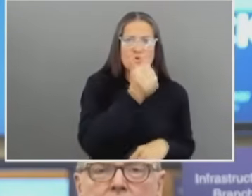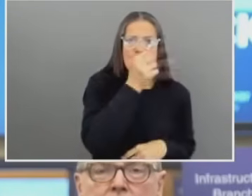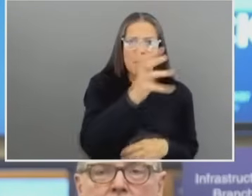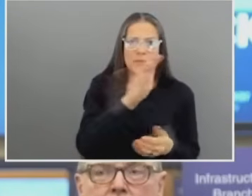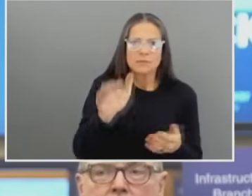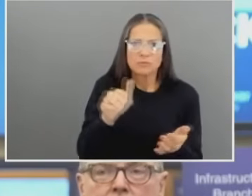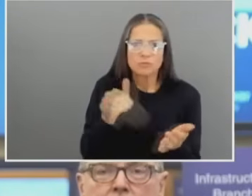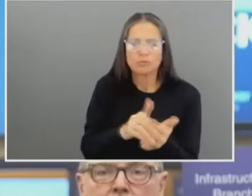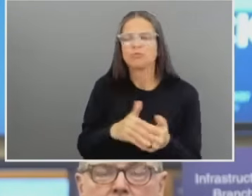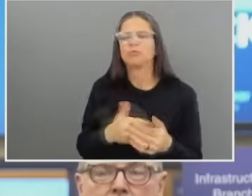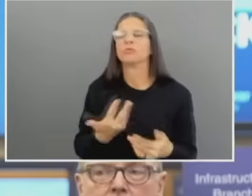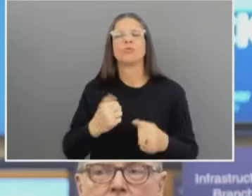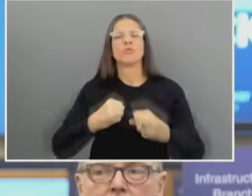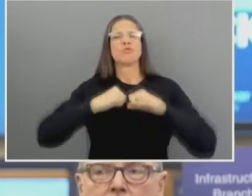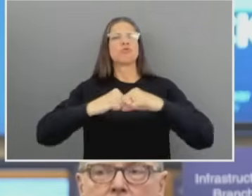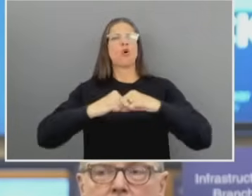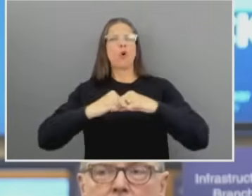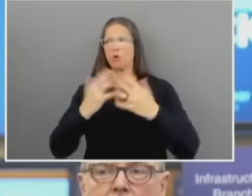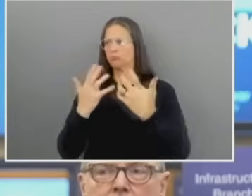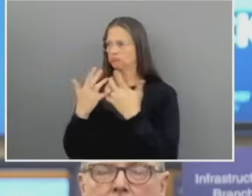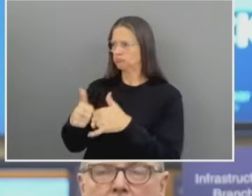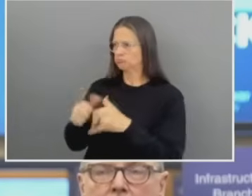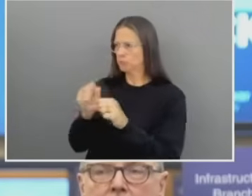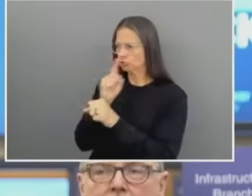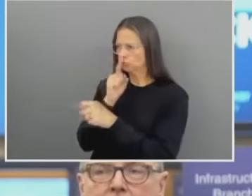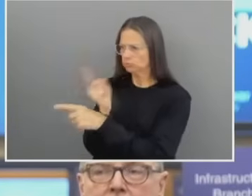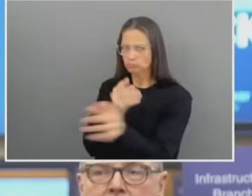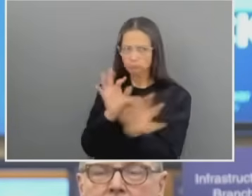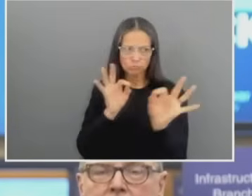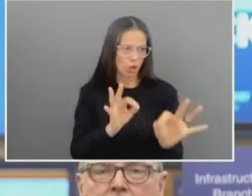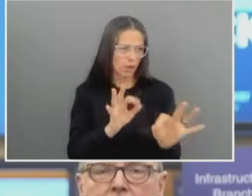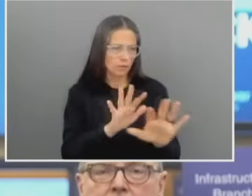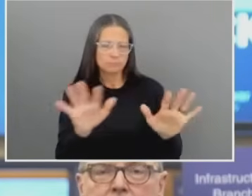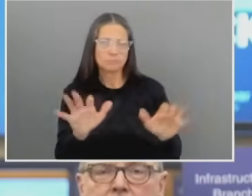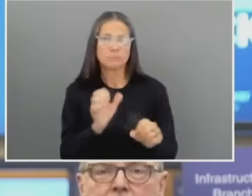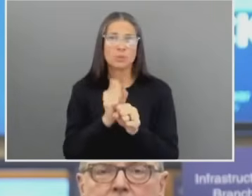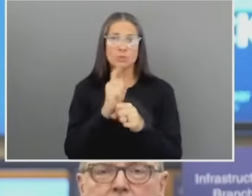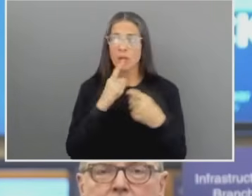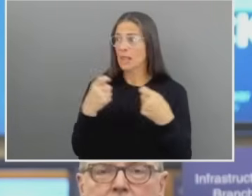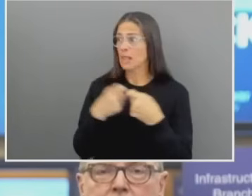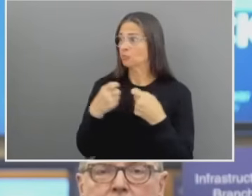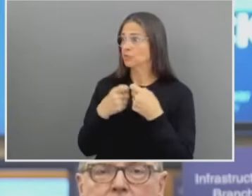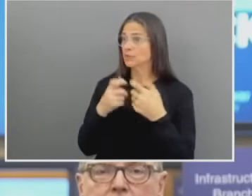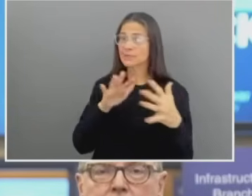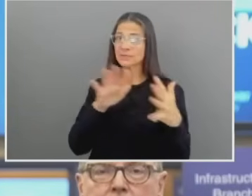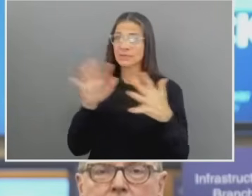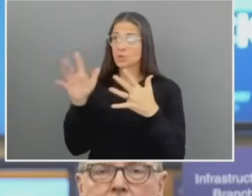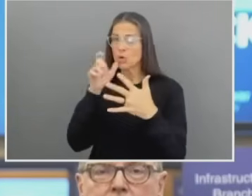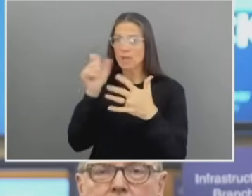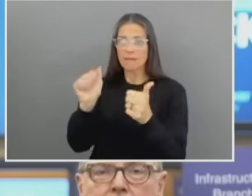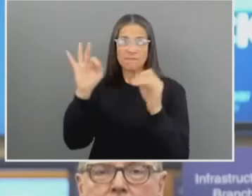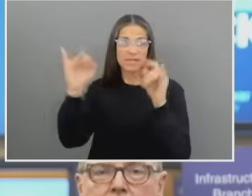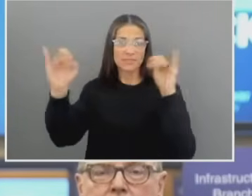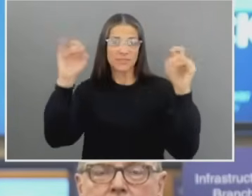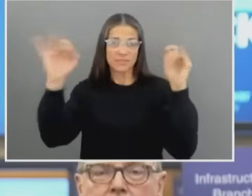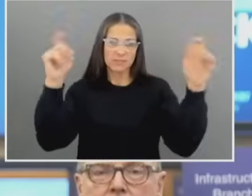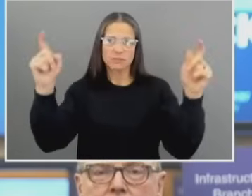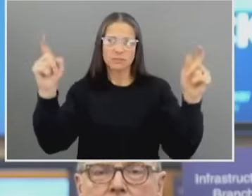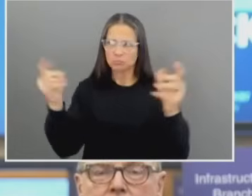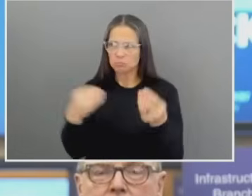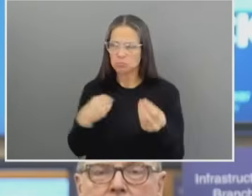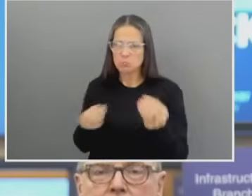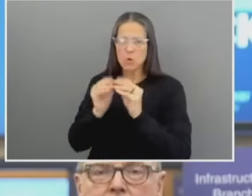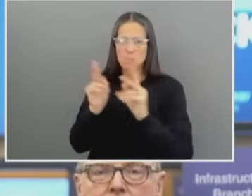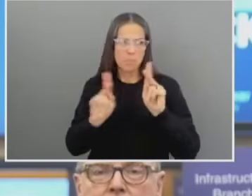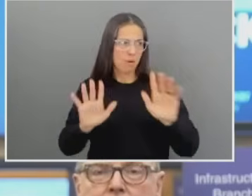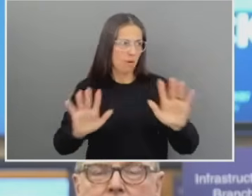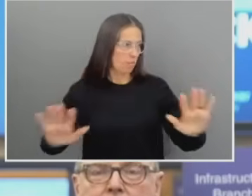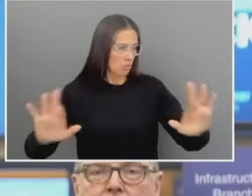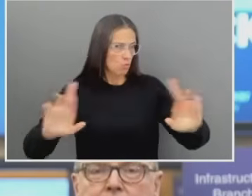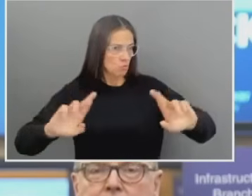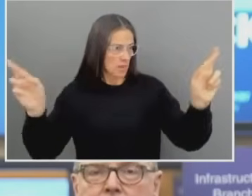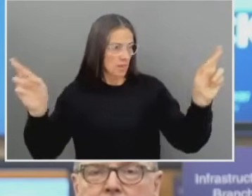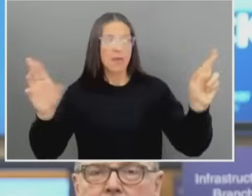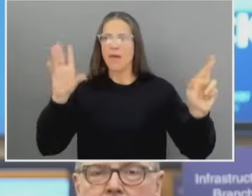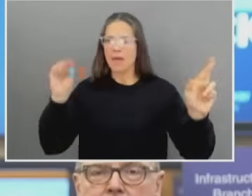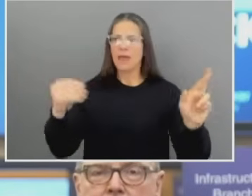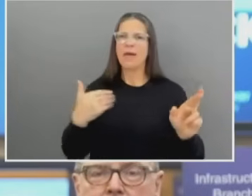IT INCLUDED DESIGNATING WARMING CENTERS, PRE-POSITIONING WATER, COORDINATING WITH THE GUARD AND OTHER STATE AGENCIES, AND ENSURING OUR UTILITIES HAD INCREASED THEIR NUMBER OF